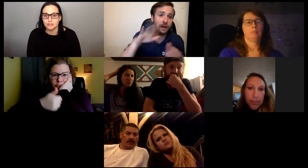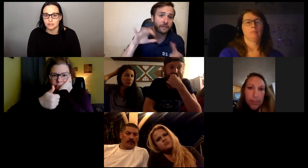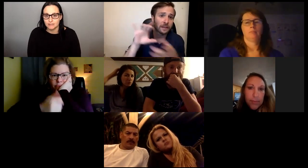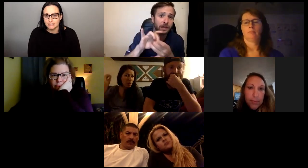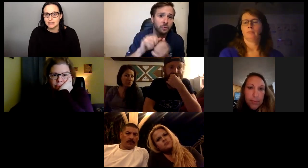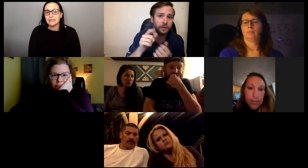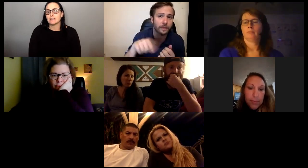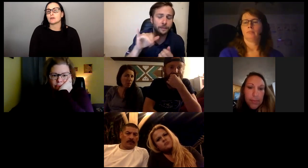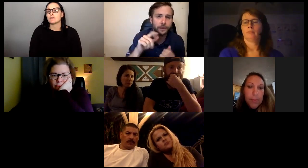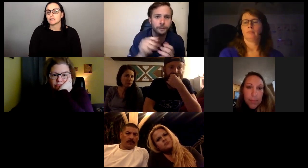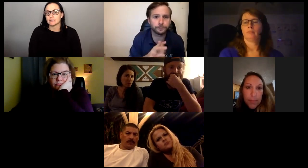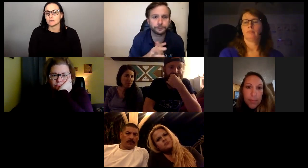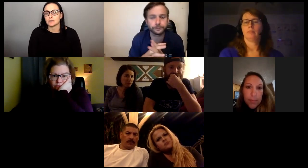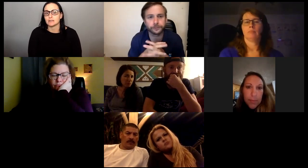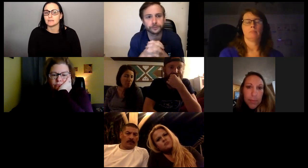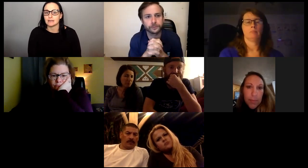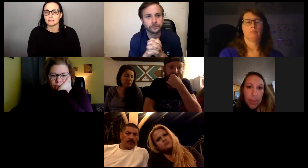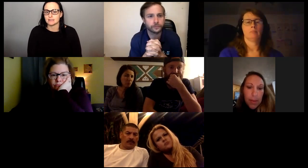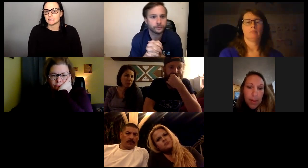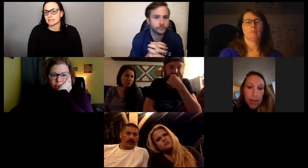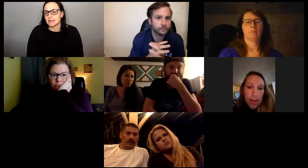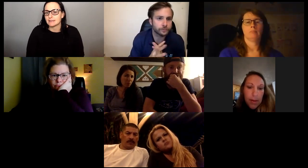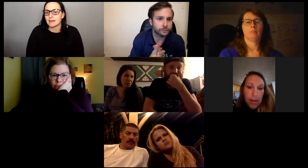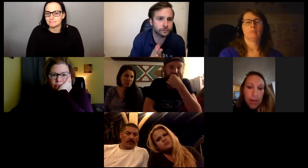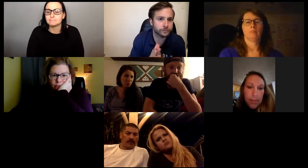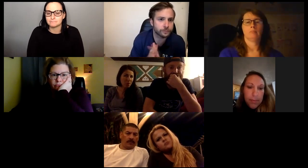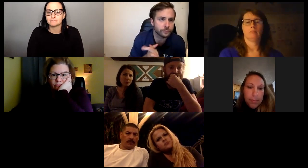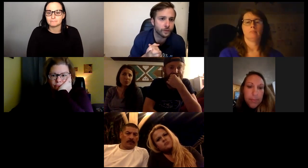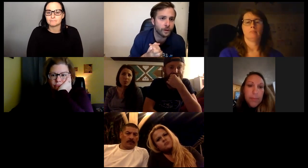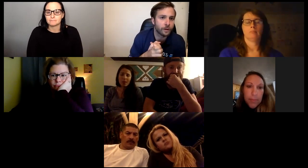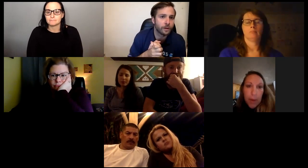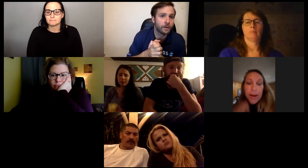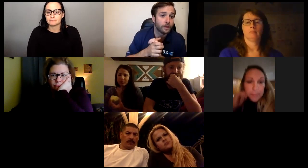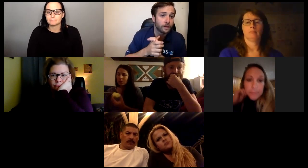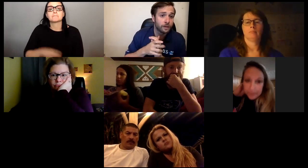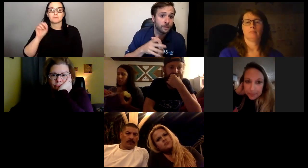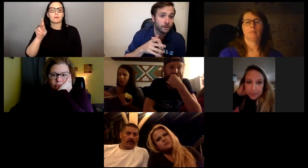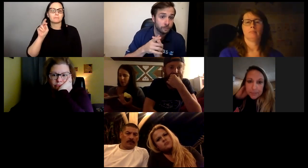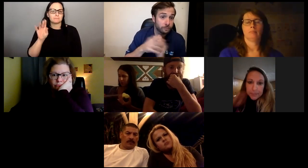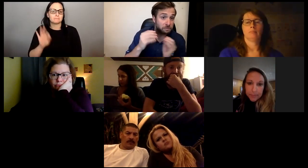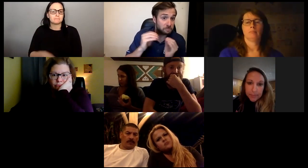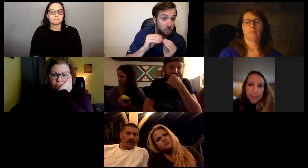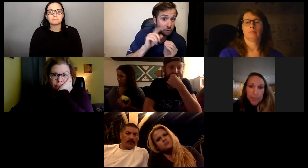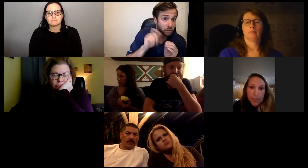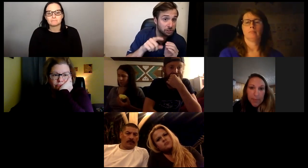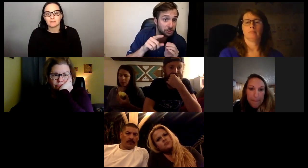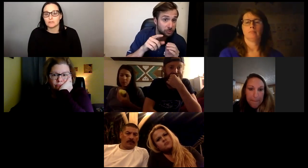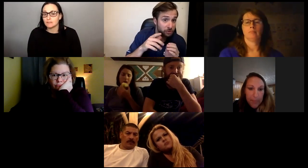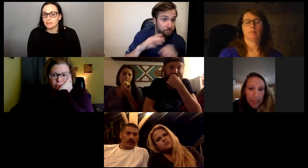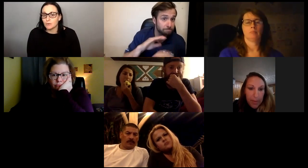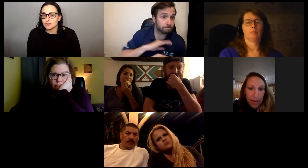services if you haven't connected with them yet this is nick saying that